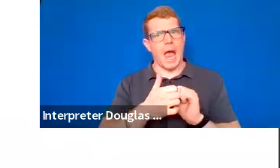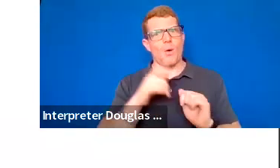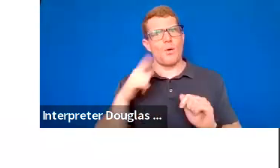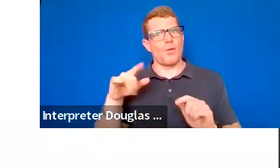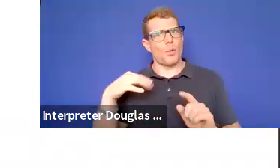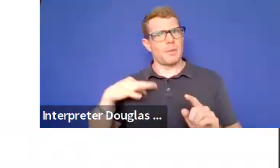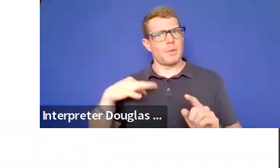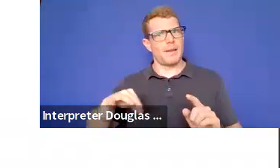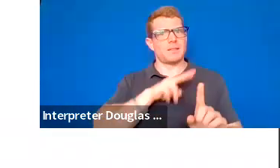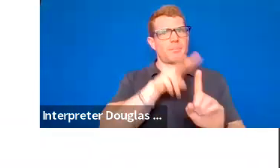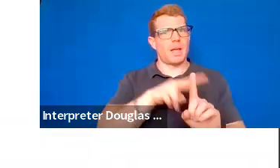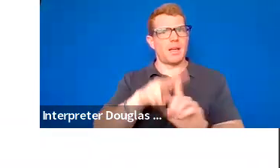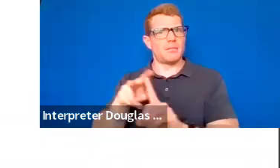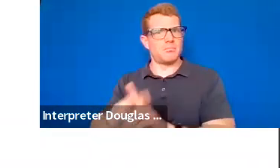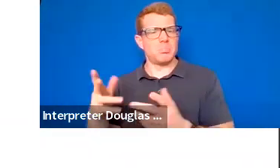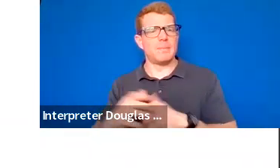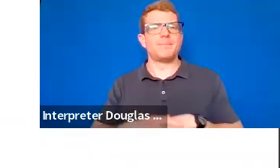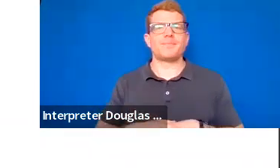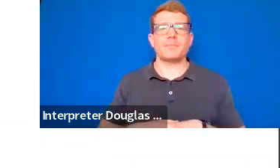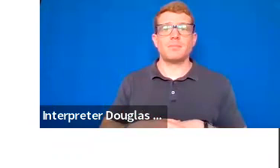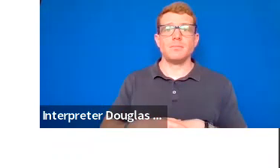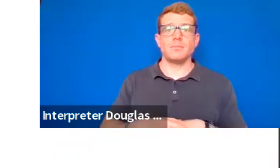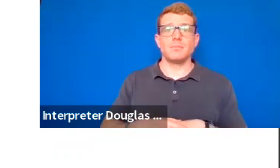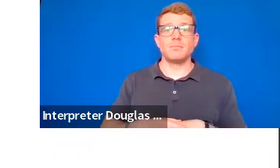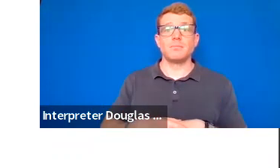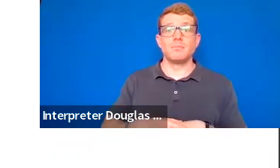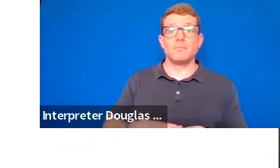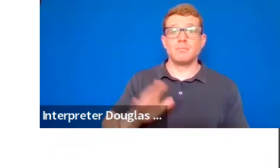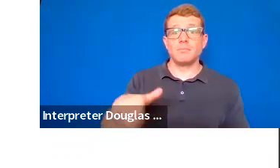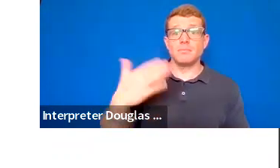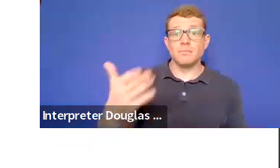Alright, Ray, take it, take this through some cases. The first case.